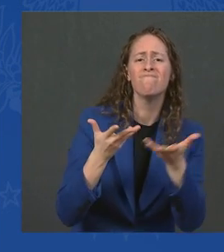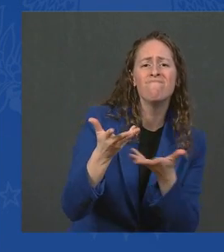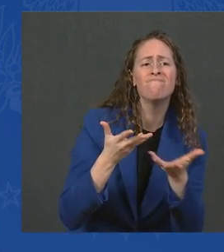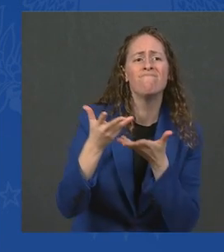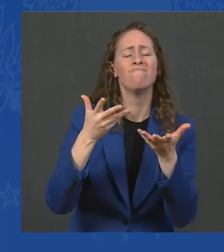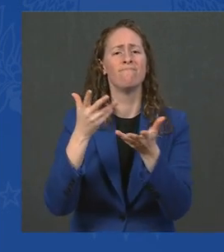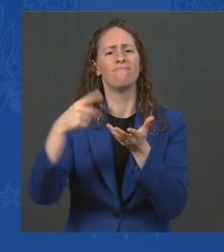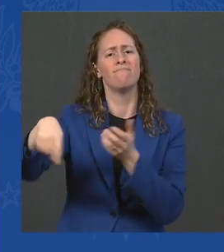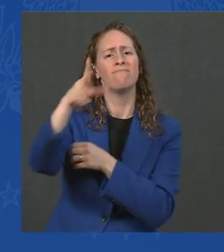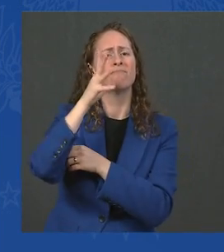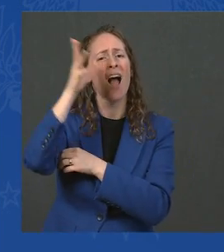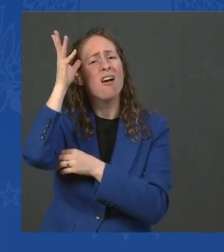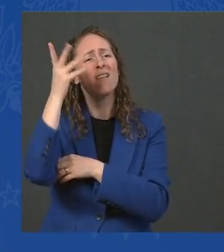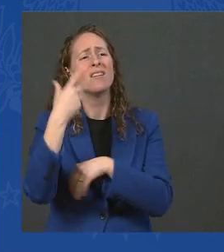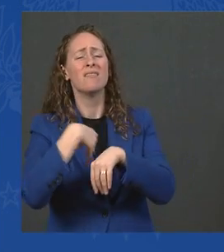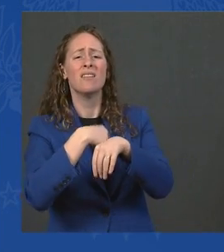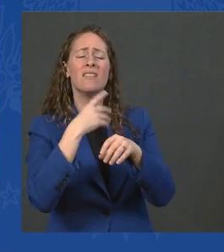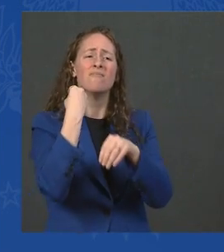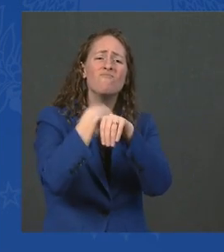When families needed help the most,